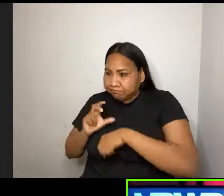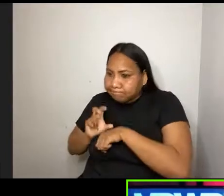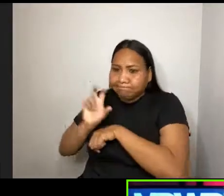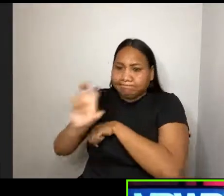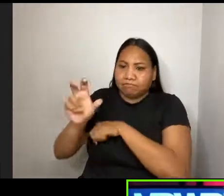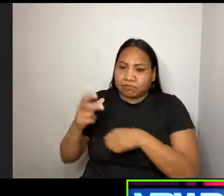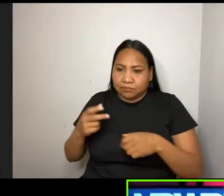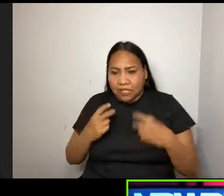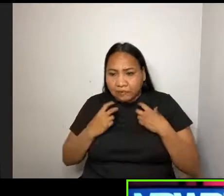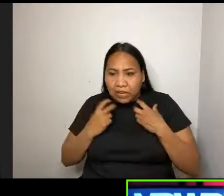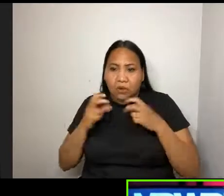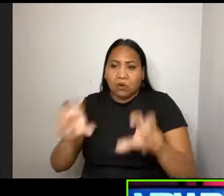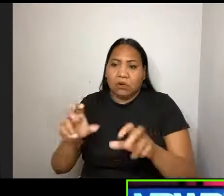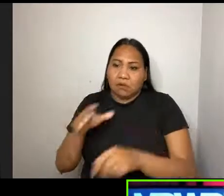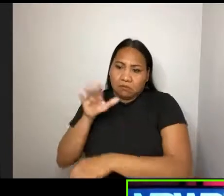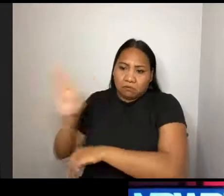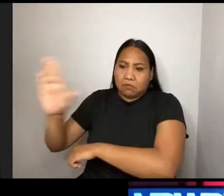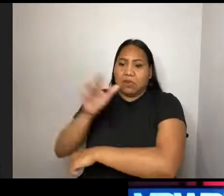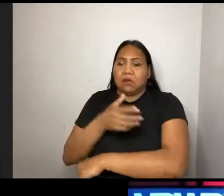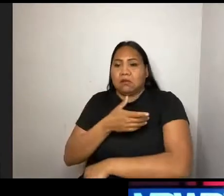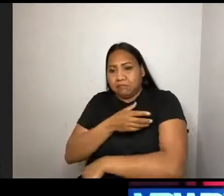be sustainable. MELINDA EPLER: